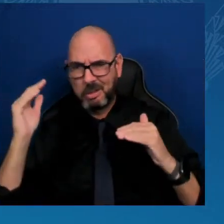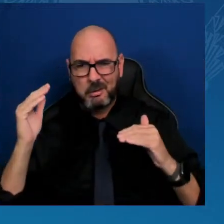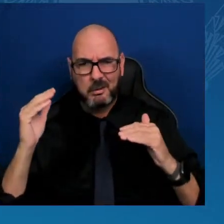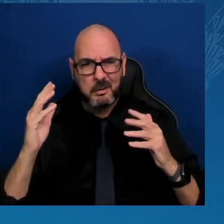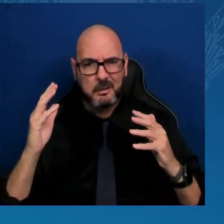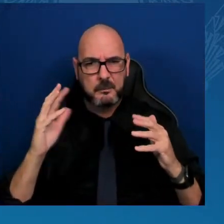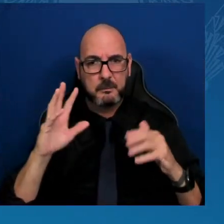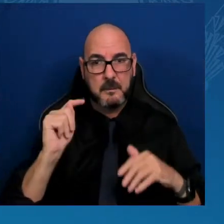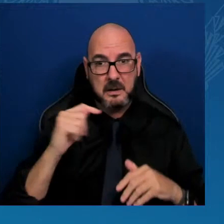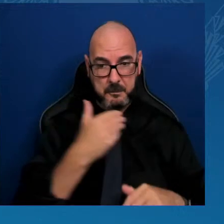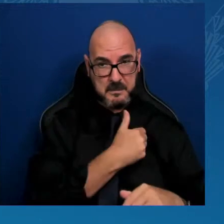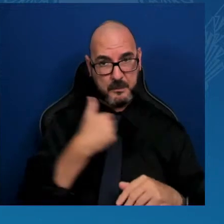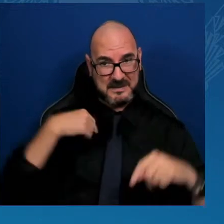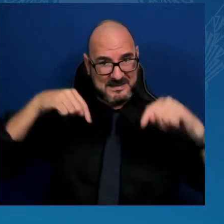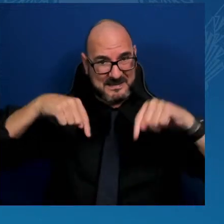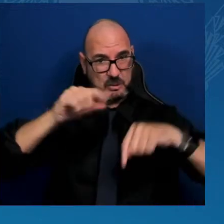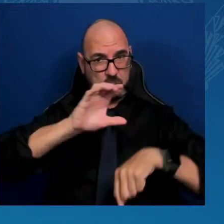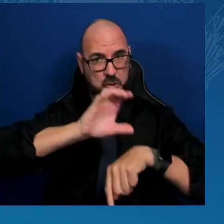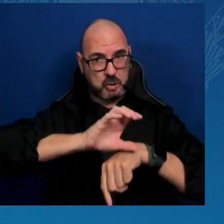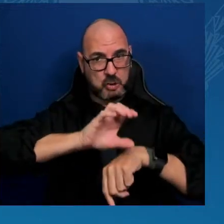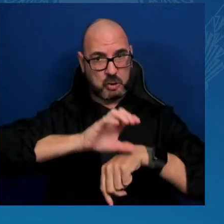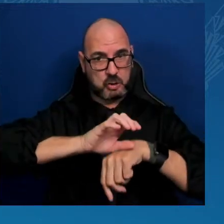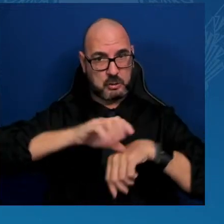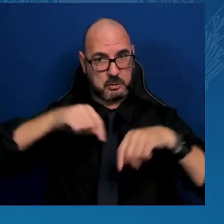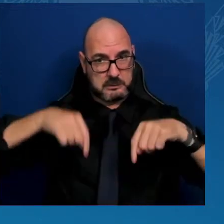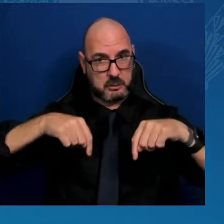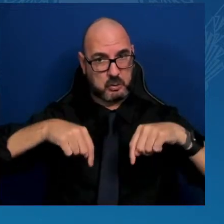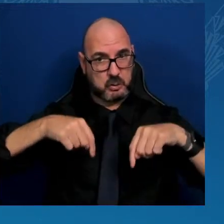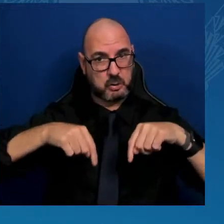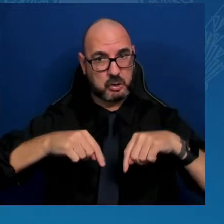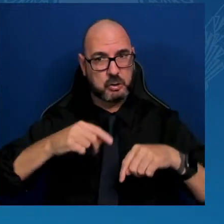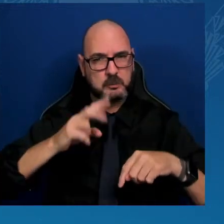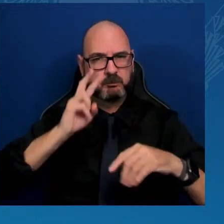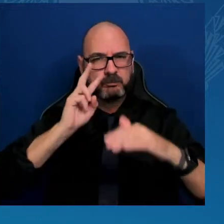saw what could be unburdened by what had been